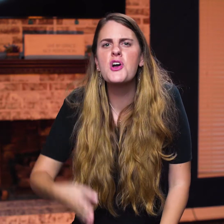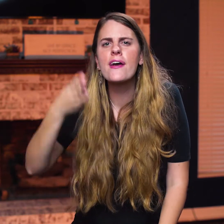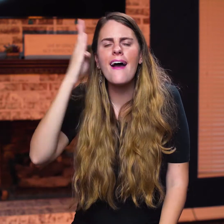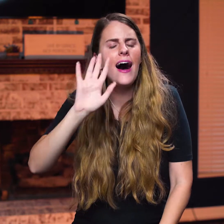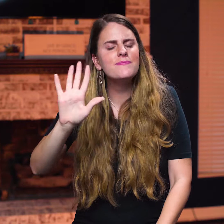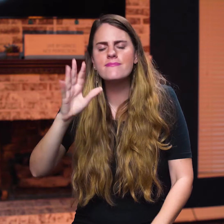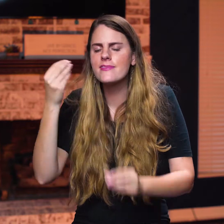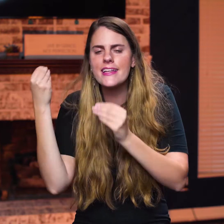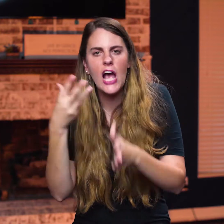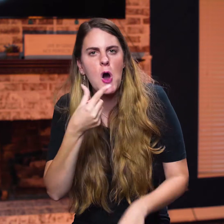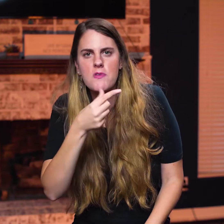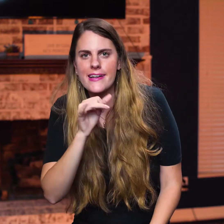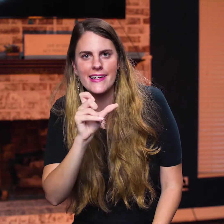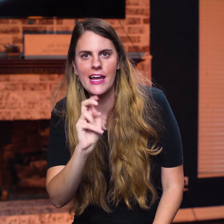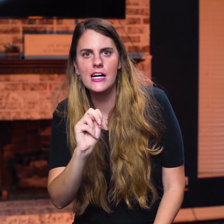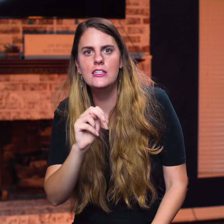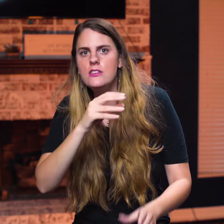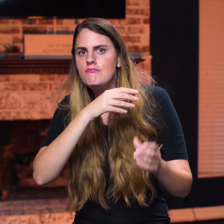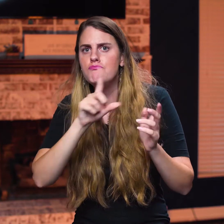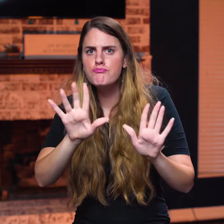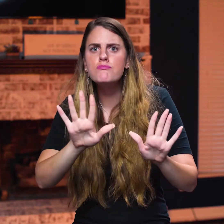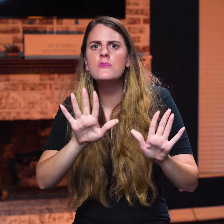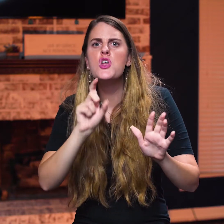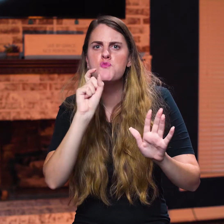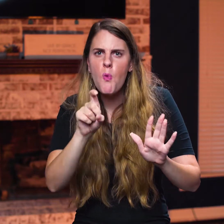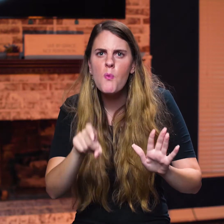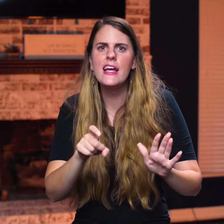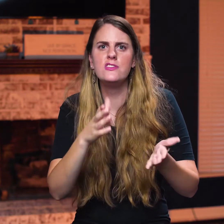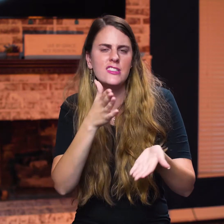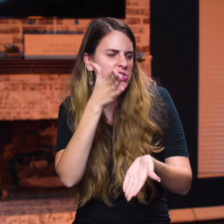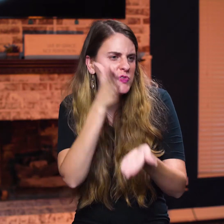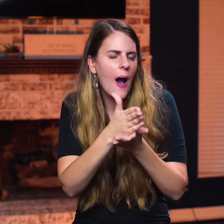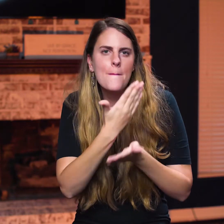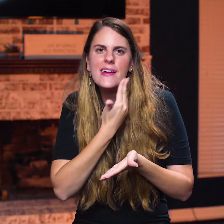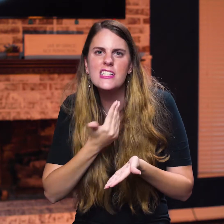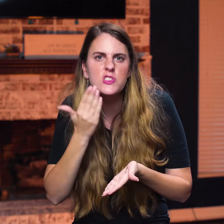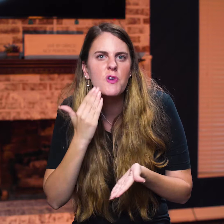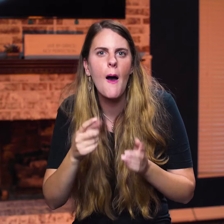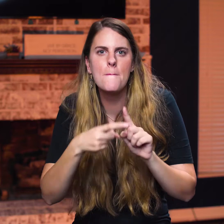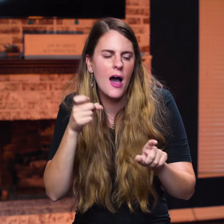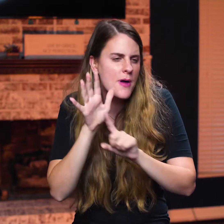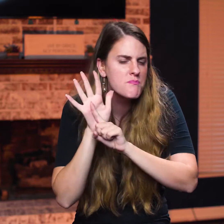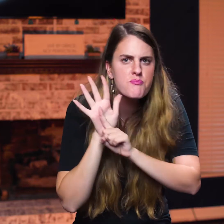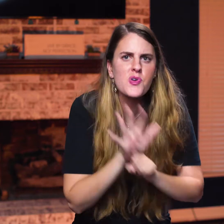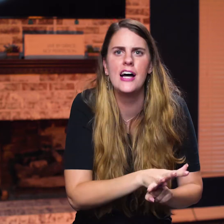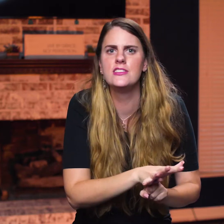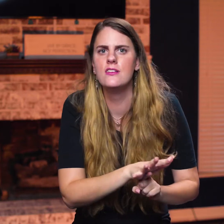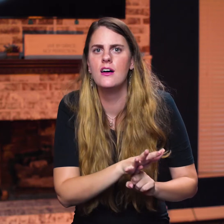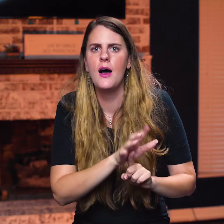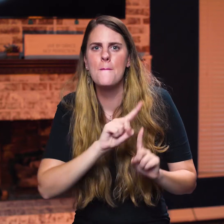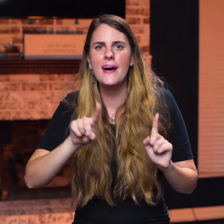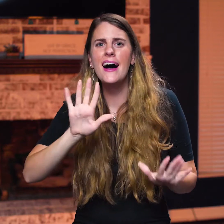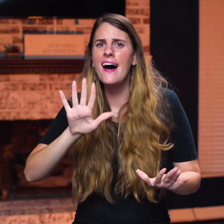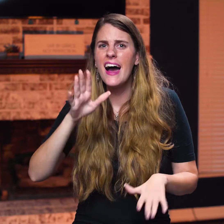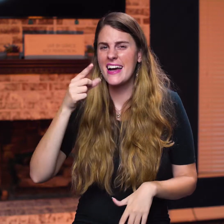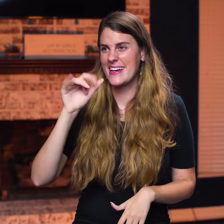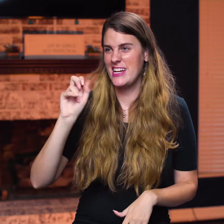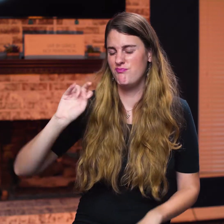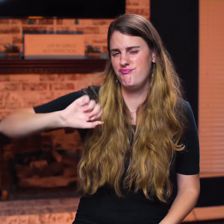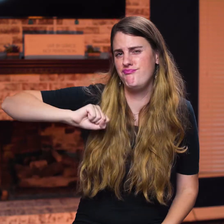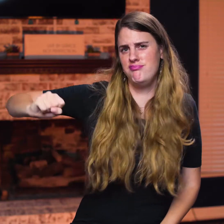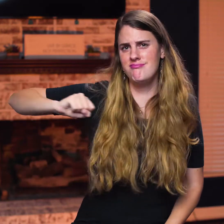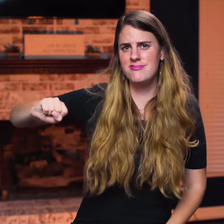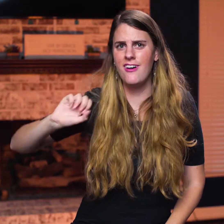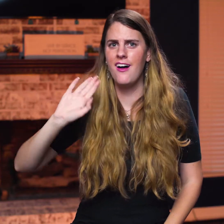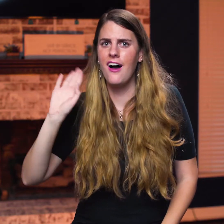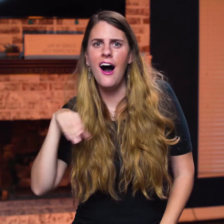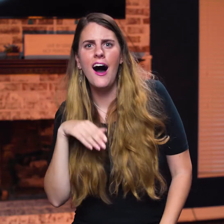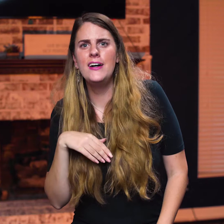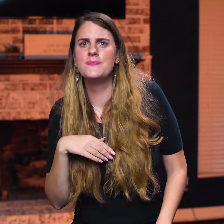God tells Gideon to deliver Israel from oppression, but he pushes back.